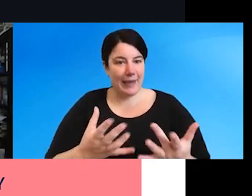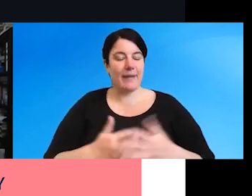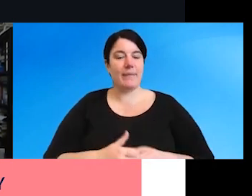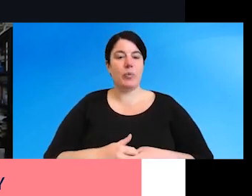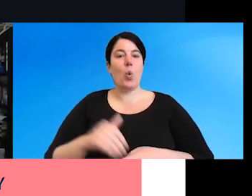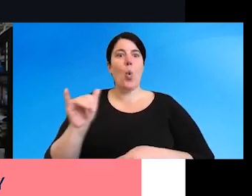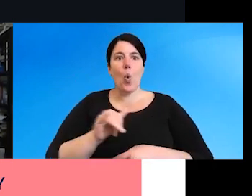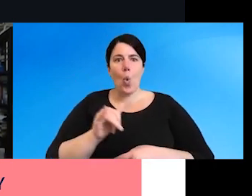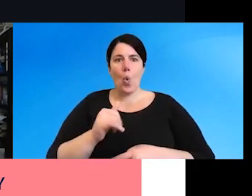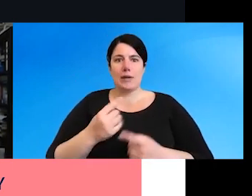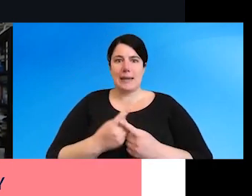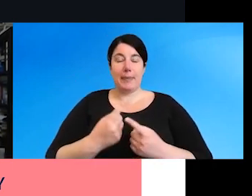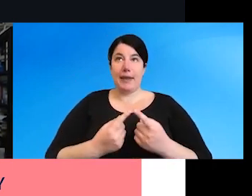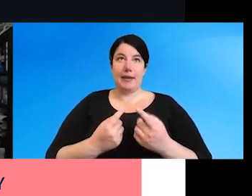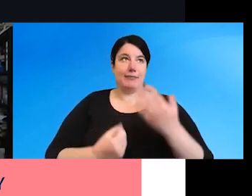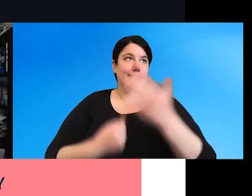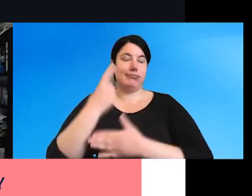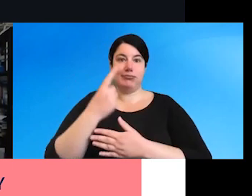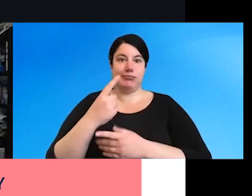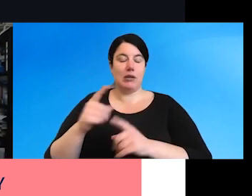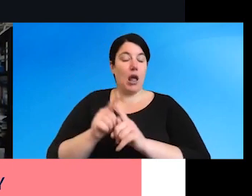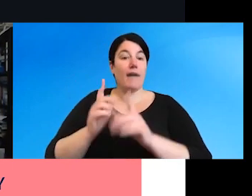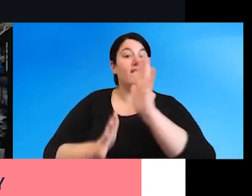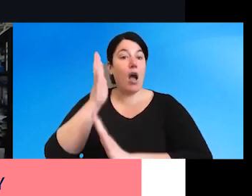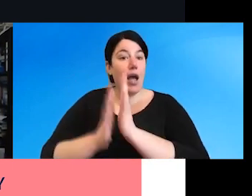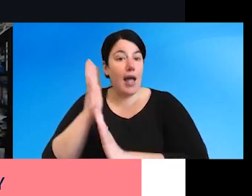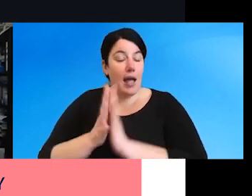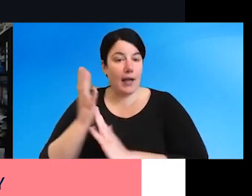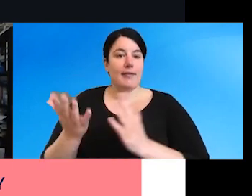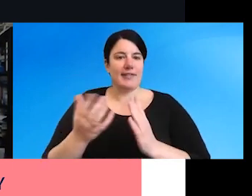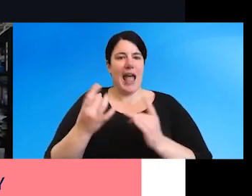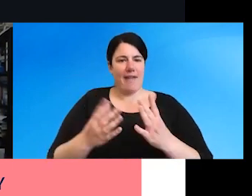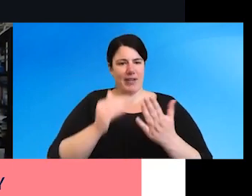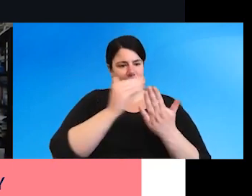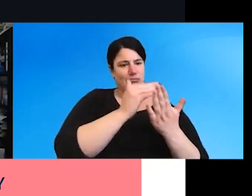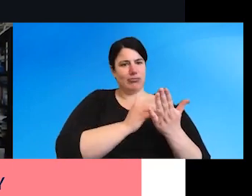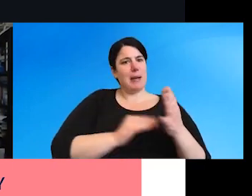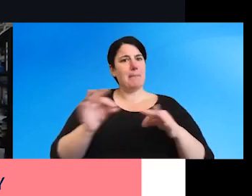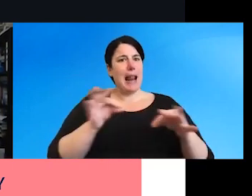more unlikely, like a fire. But just having those ideas written down,